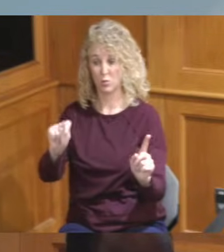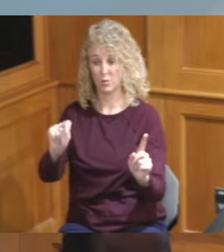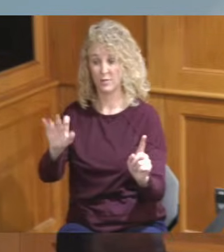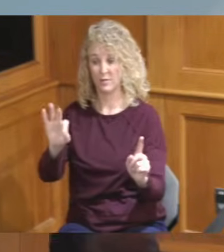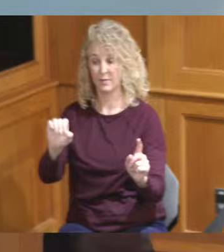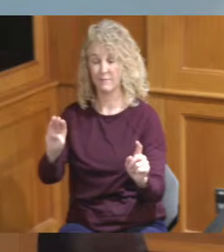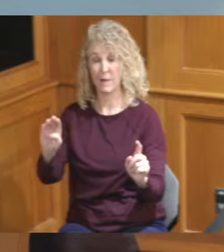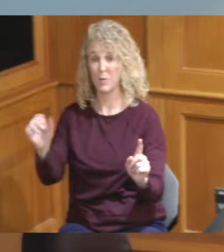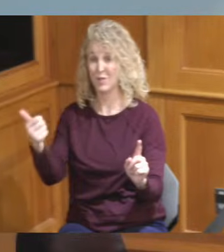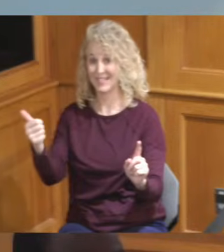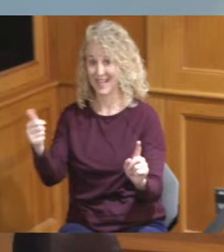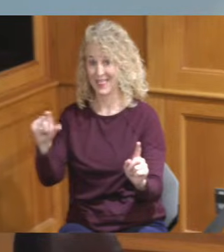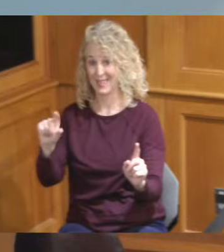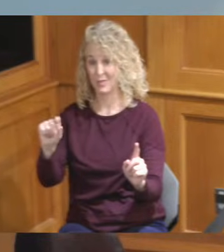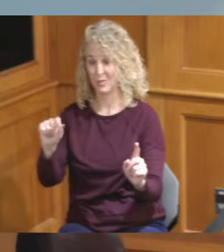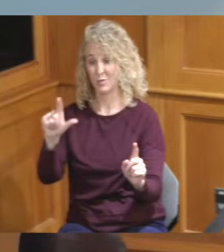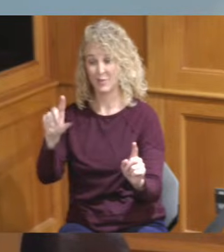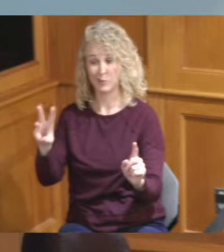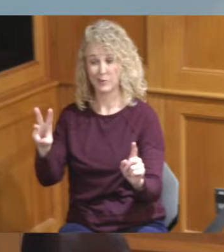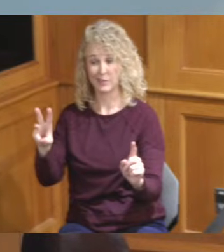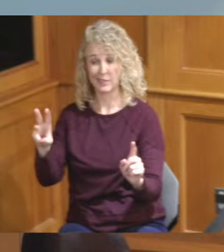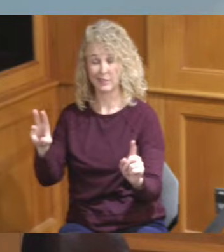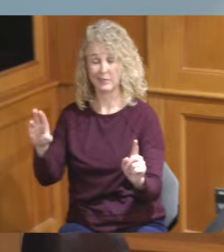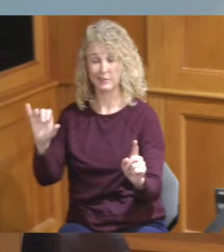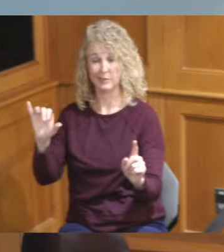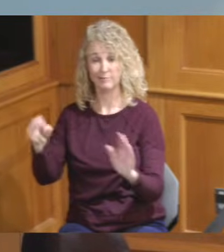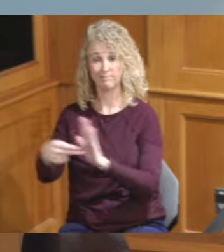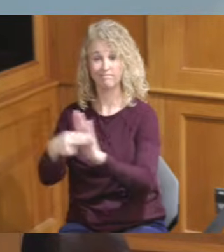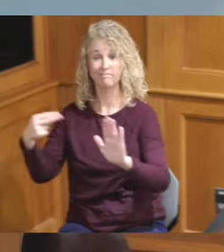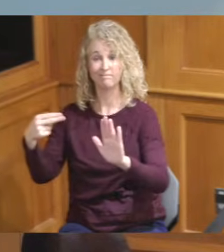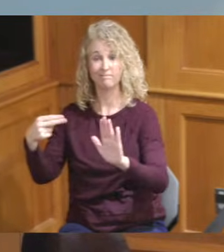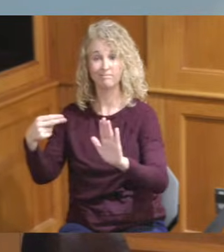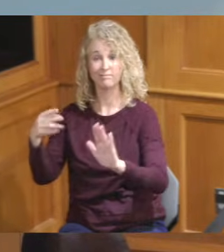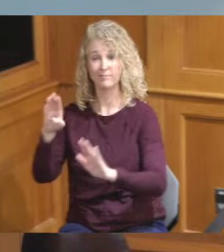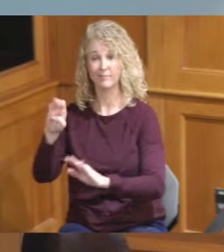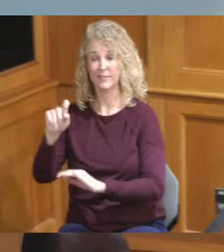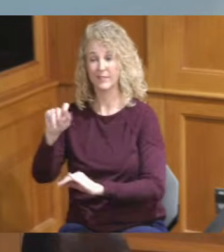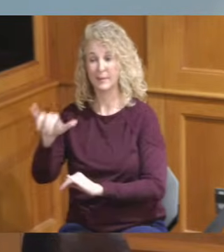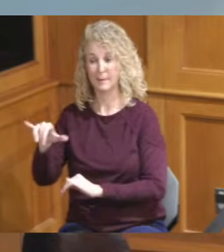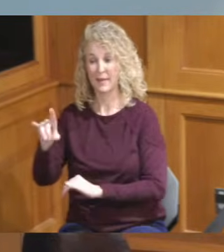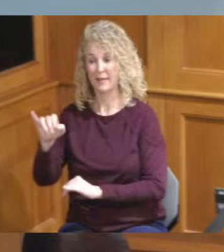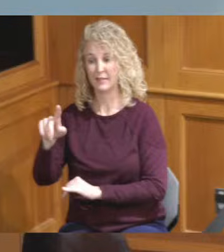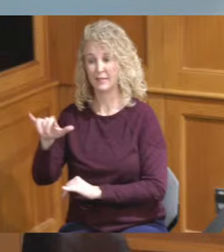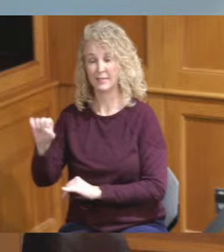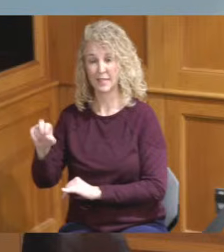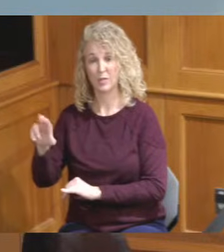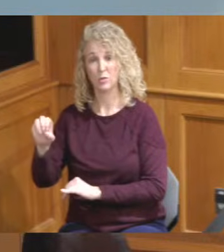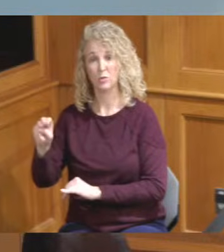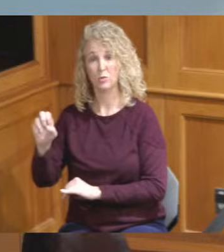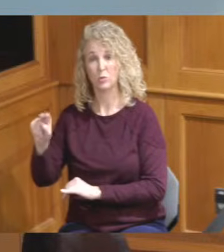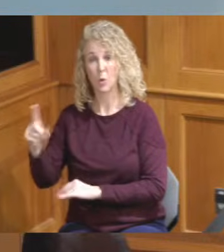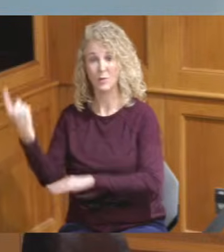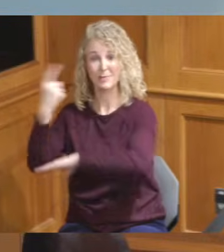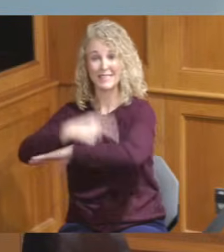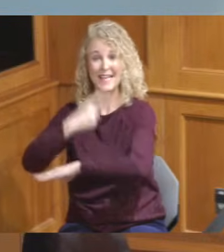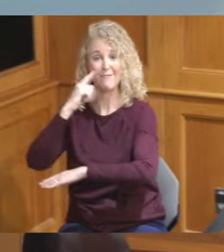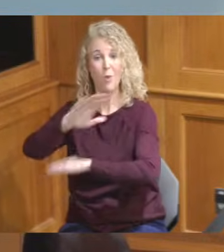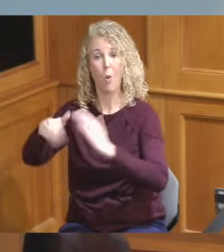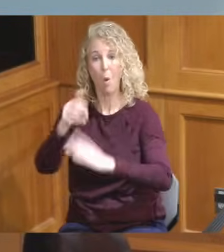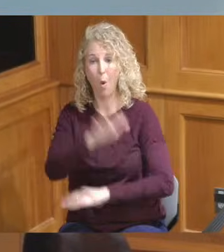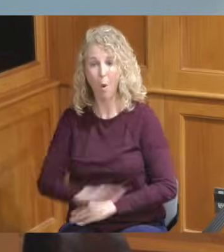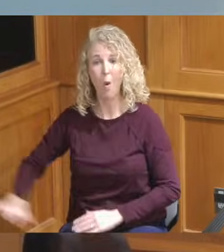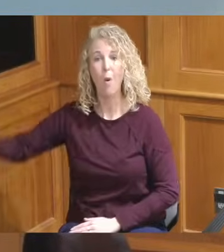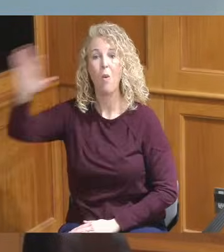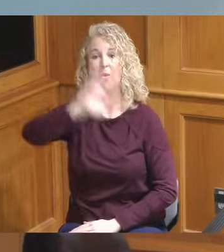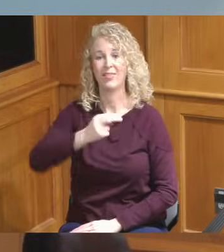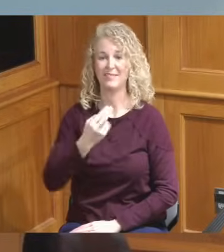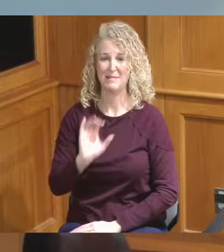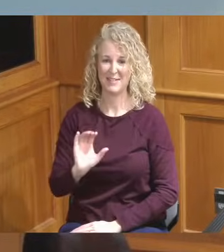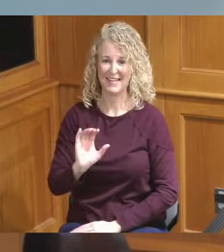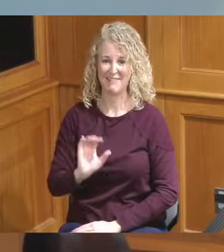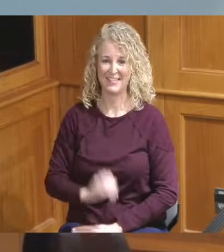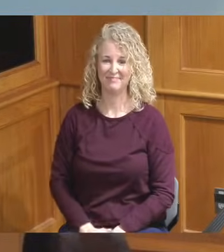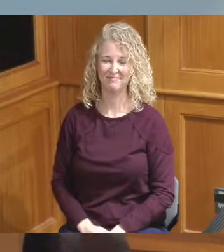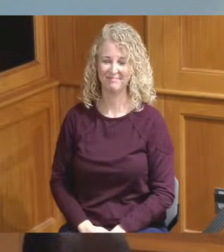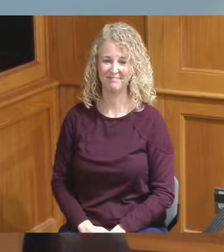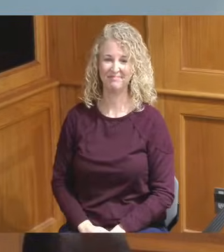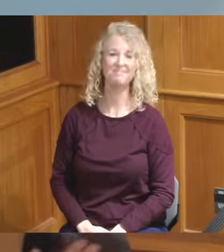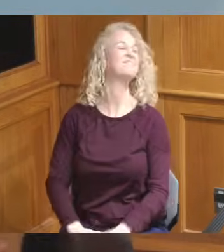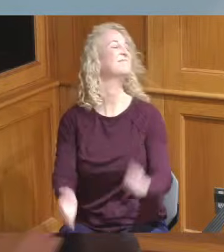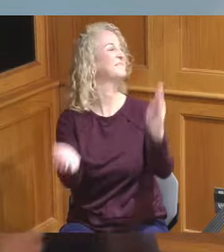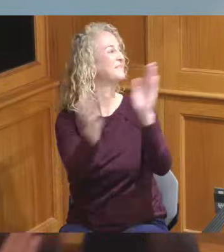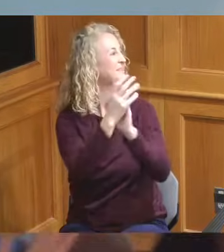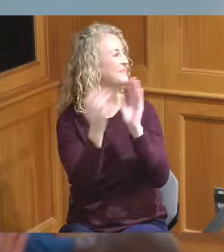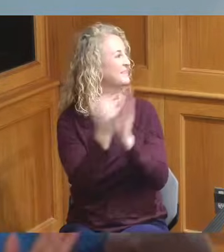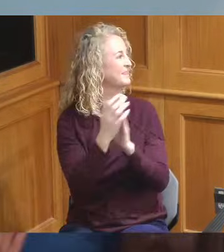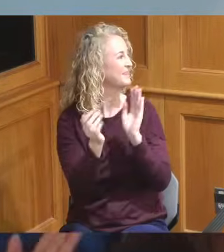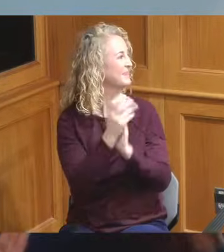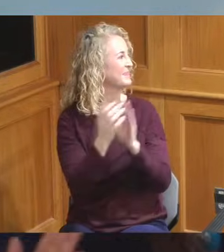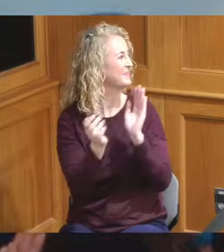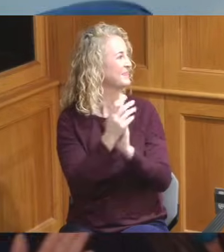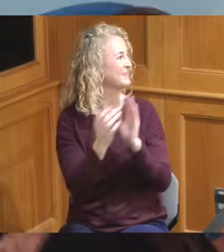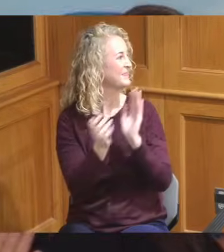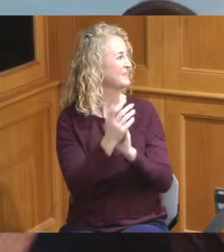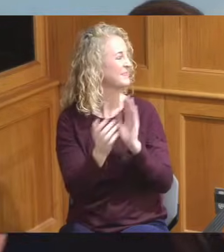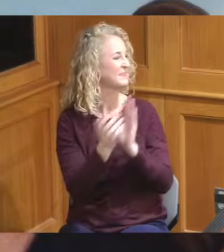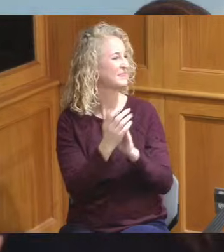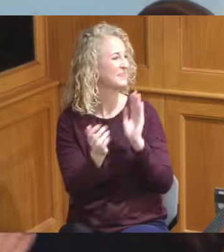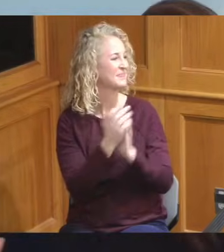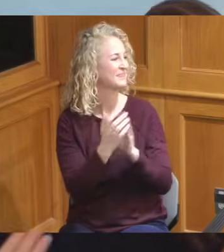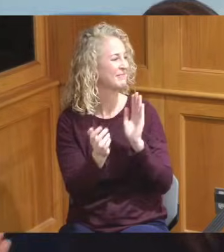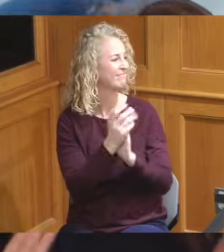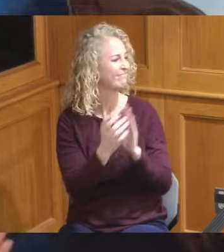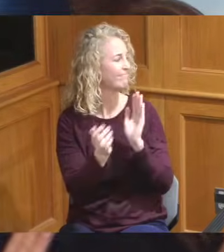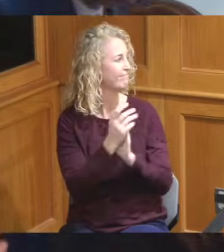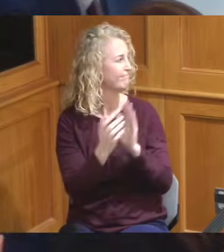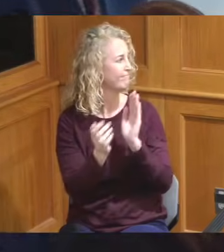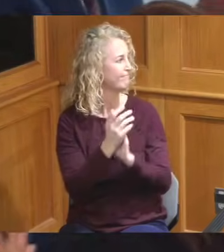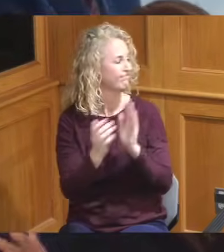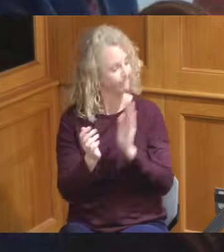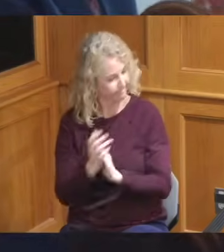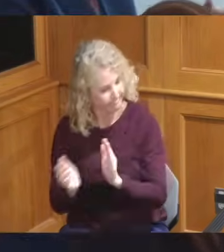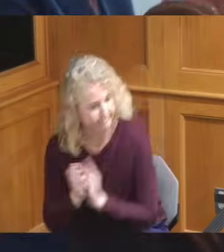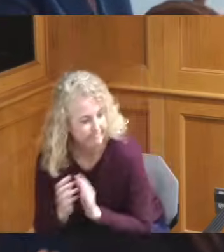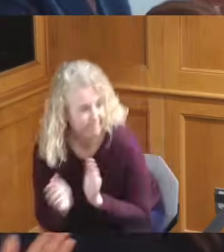February 10th, 2026 as Betty Daniels Roseman Day in all of Hamilton County.